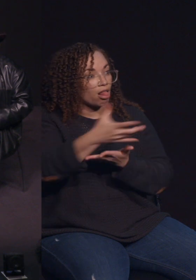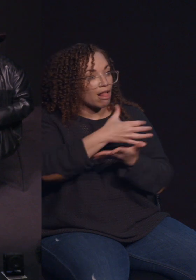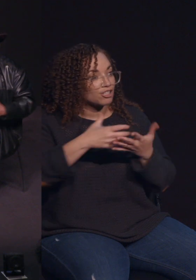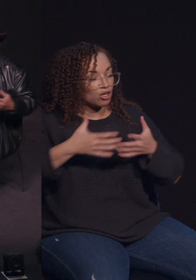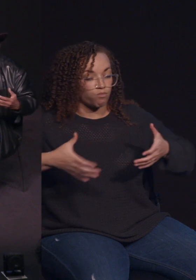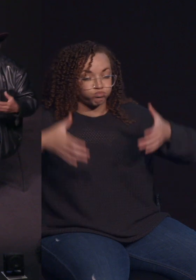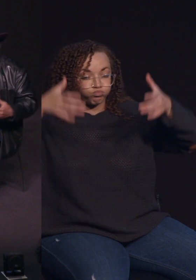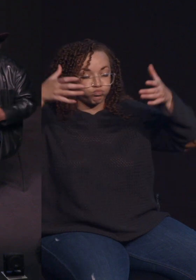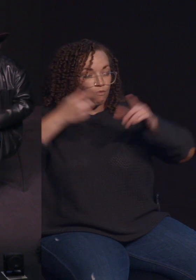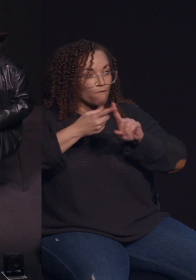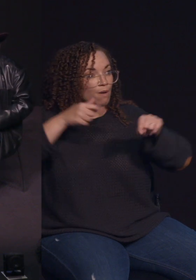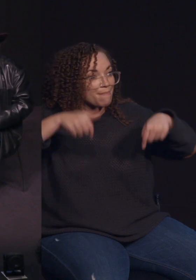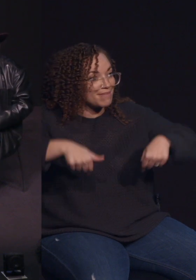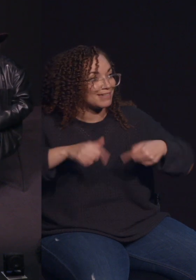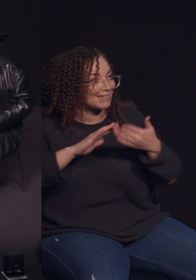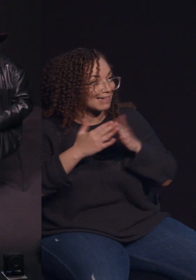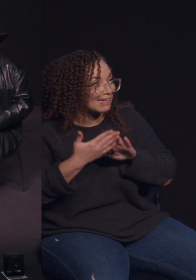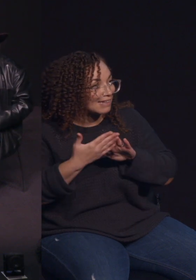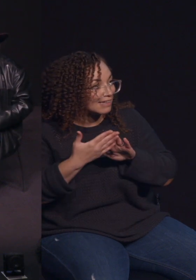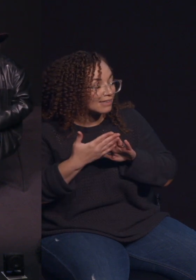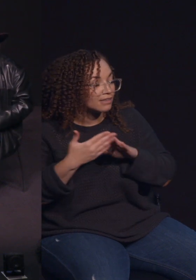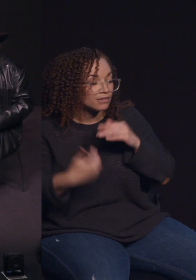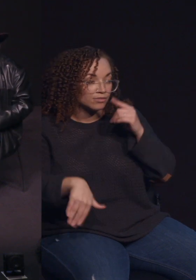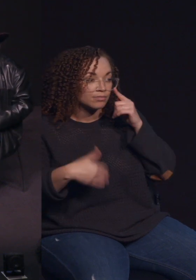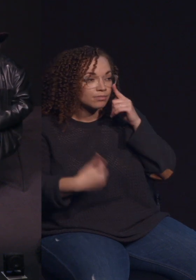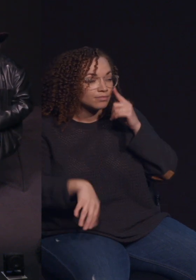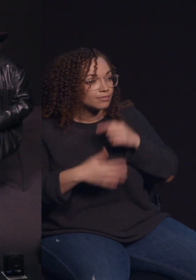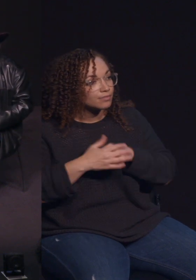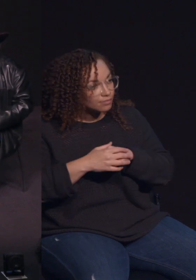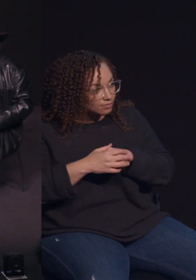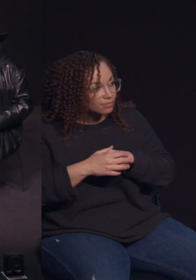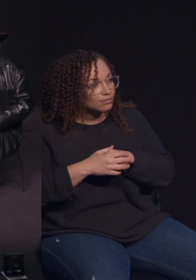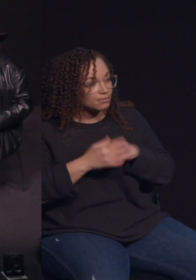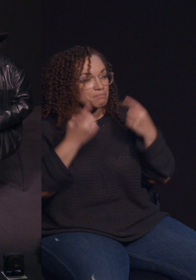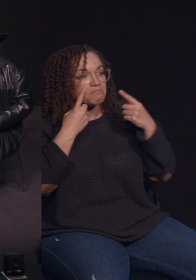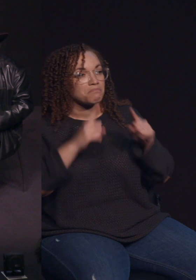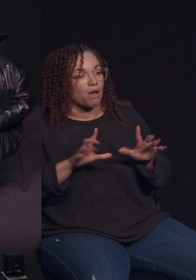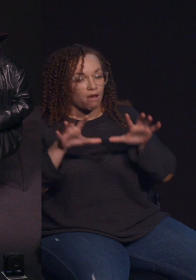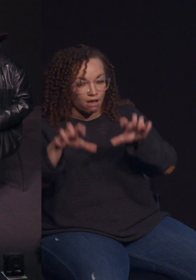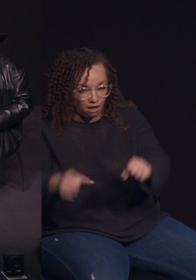Hundred-year cycles, it seemed to reclaim--